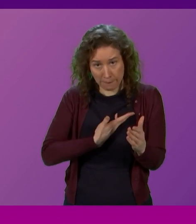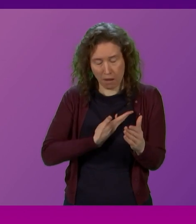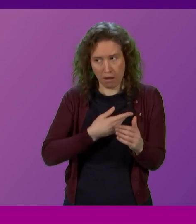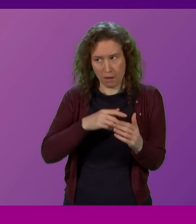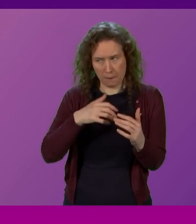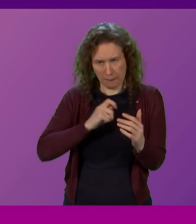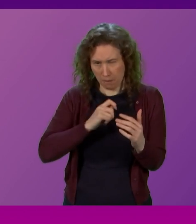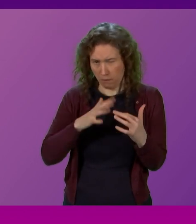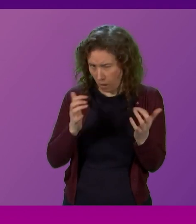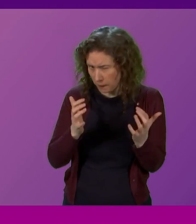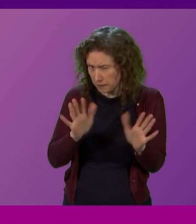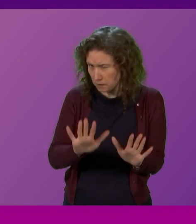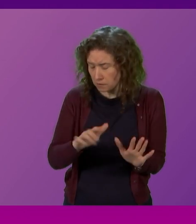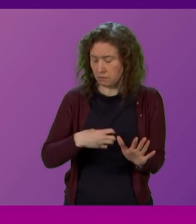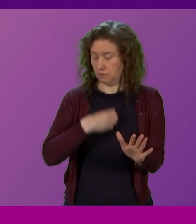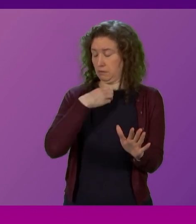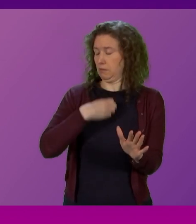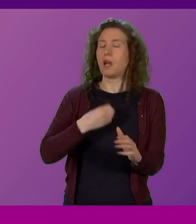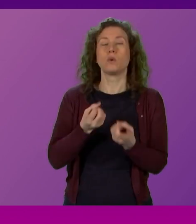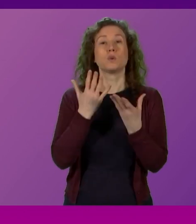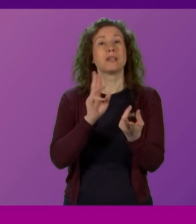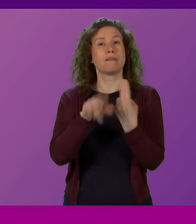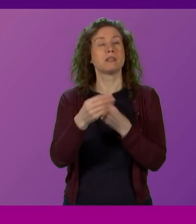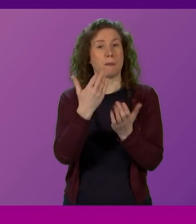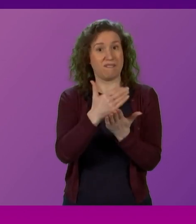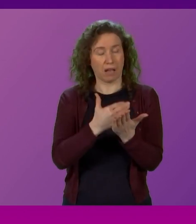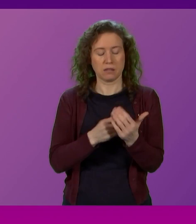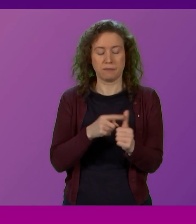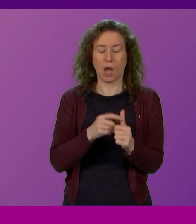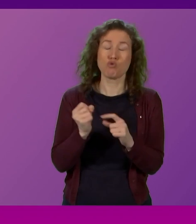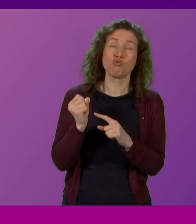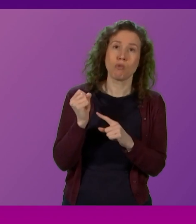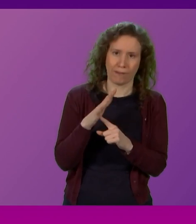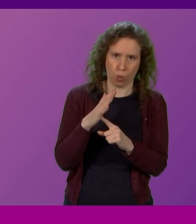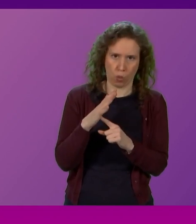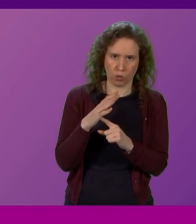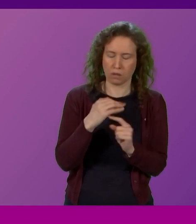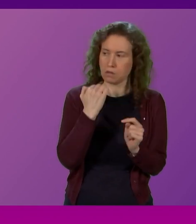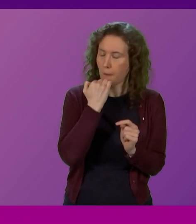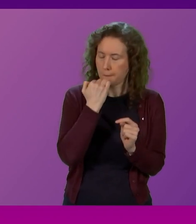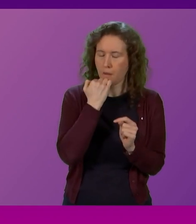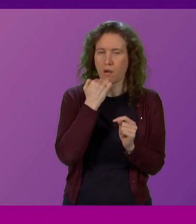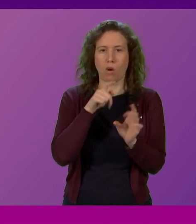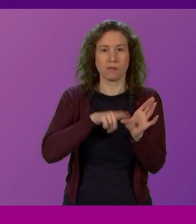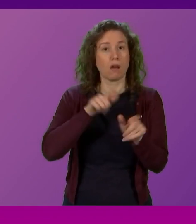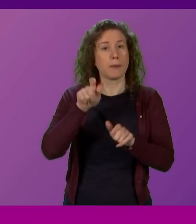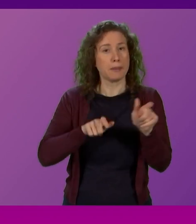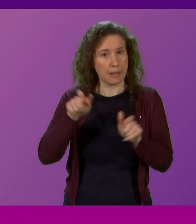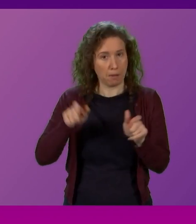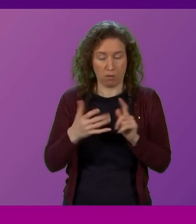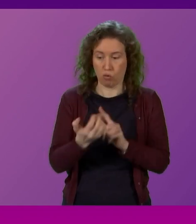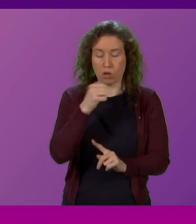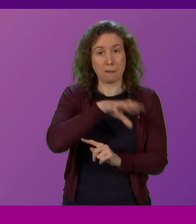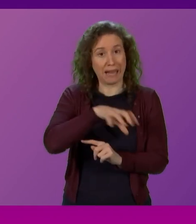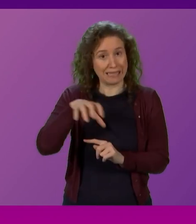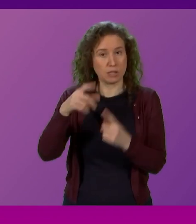Let me first give these facts: a record number of young people secured places at university